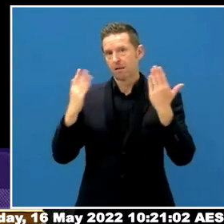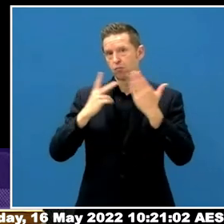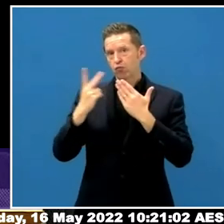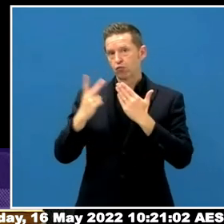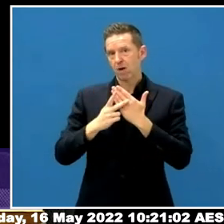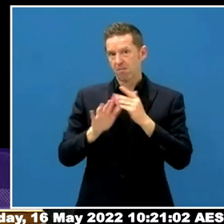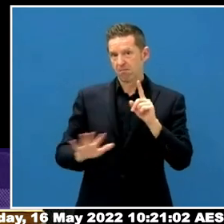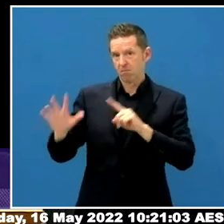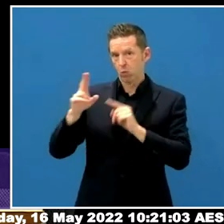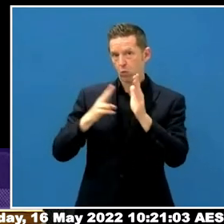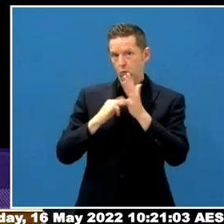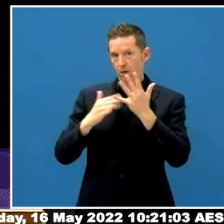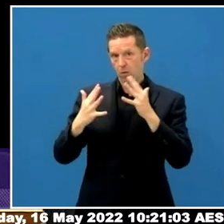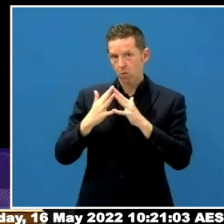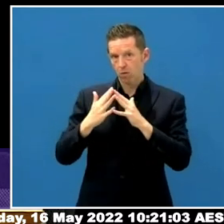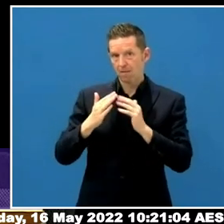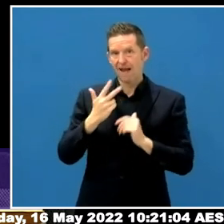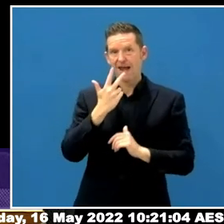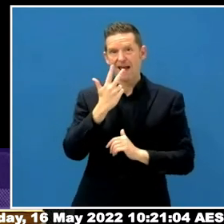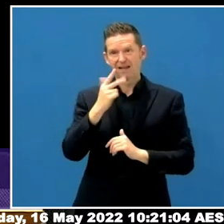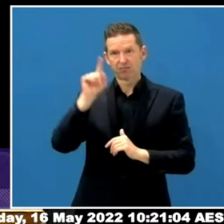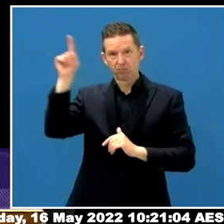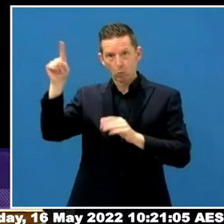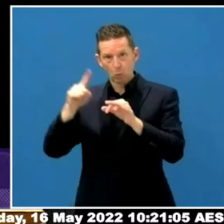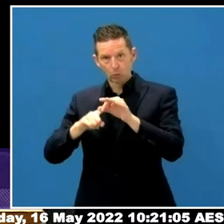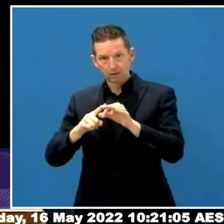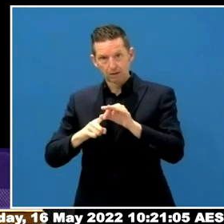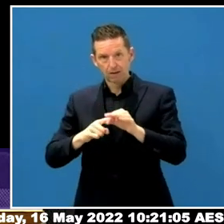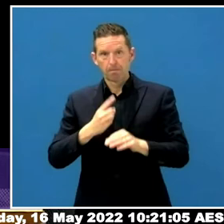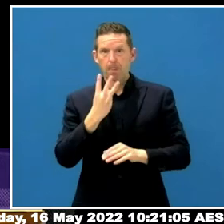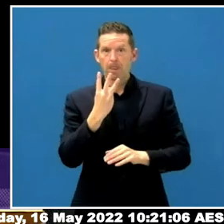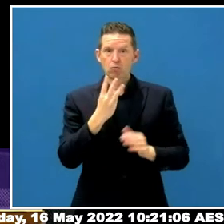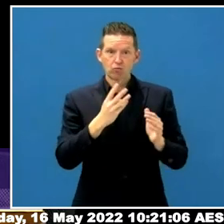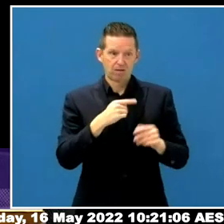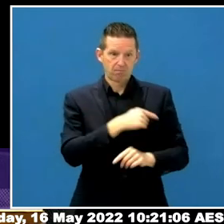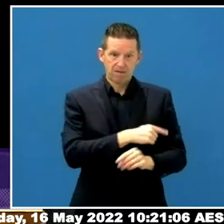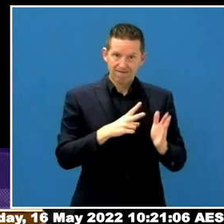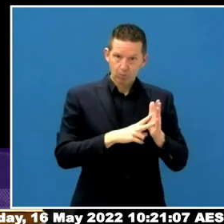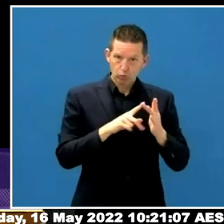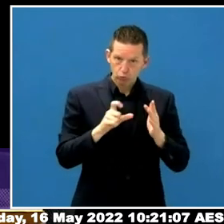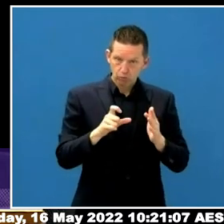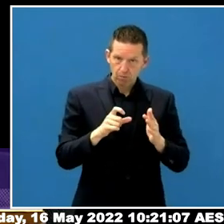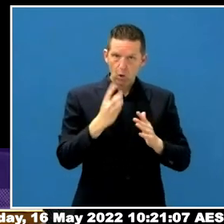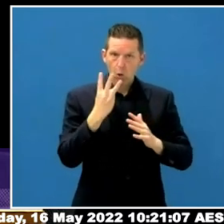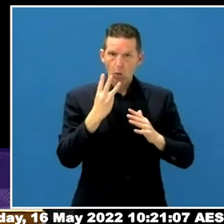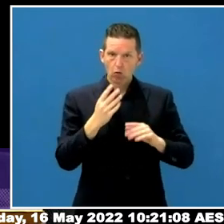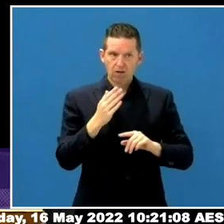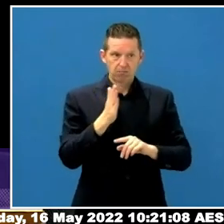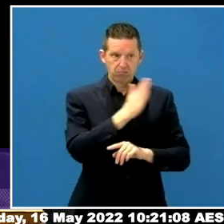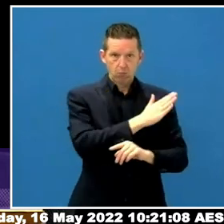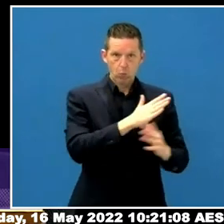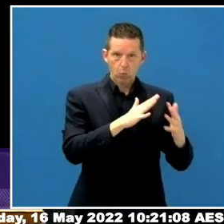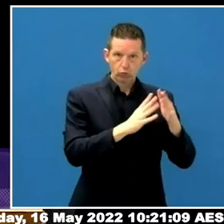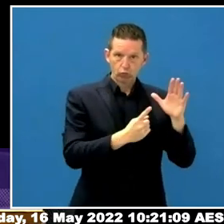eight in Queensland, three in Victoria, three in Western Australia, and two in South